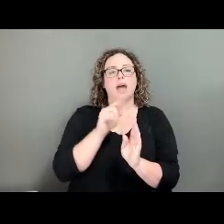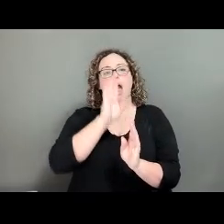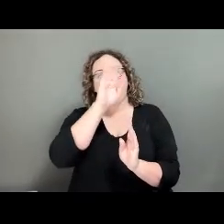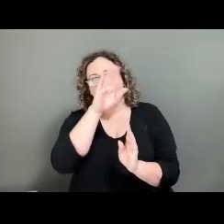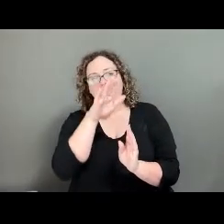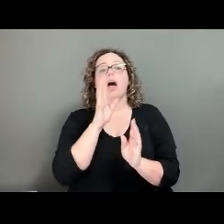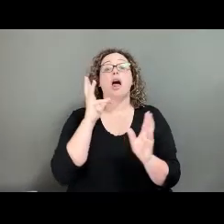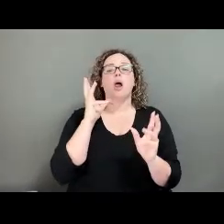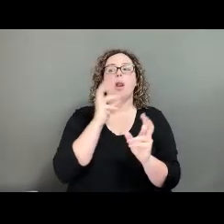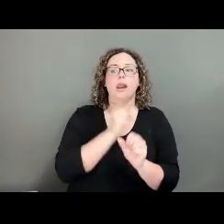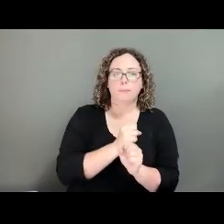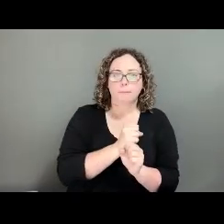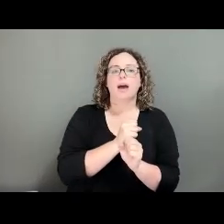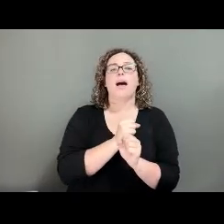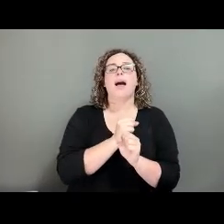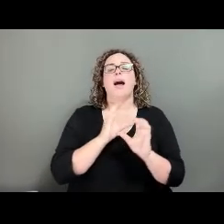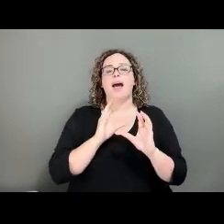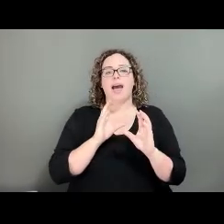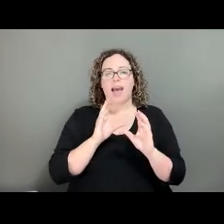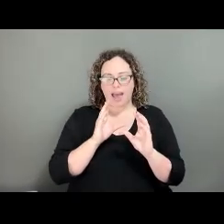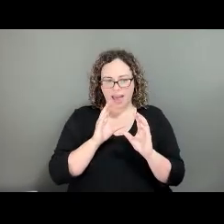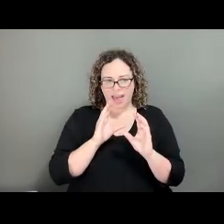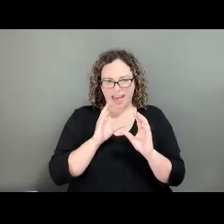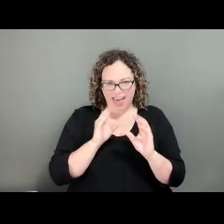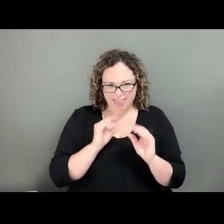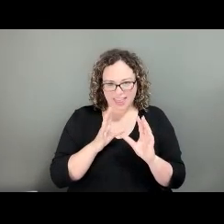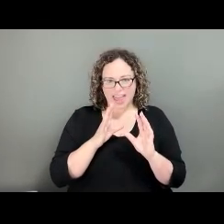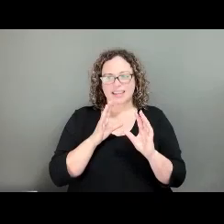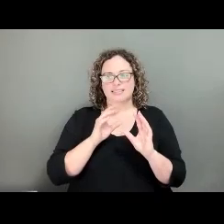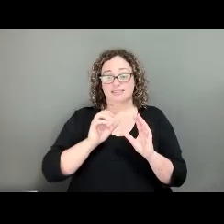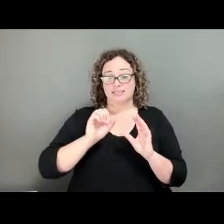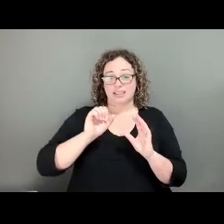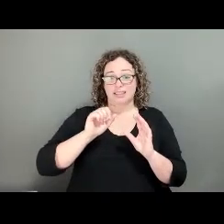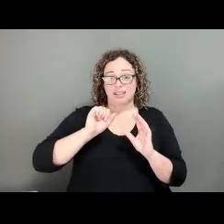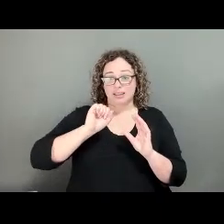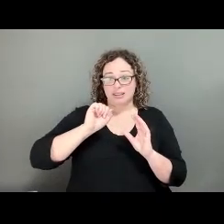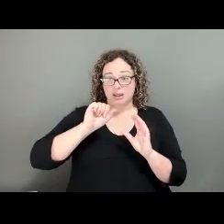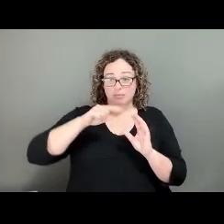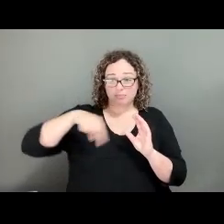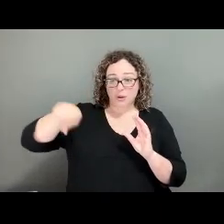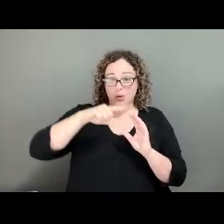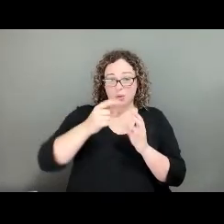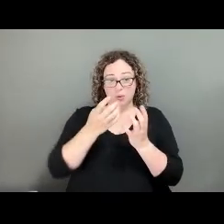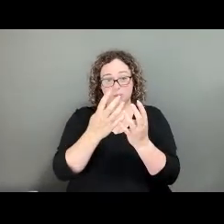And. Yep. Save any of your questions for the end of the presentation rather than during the presentation.